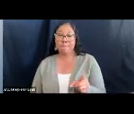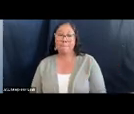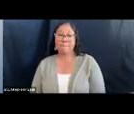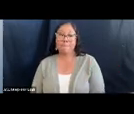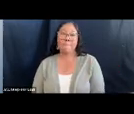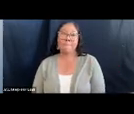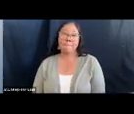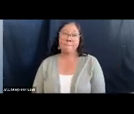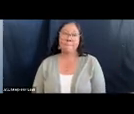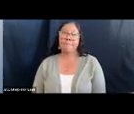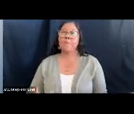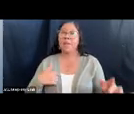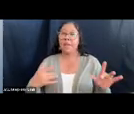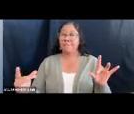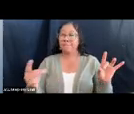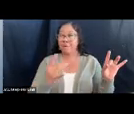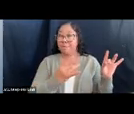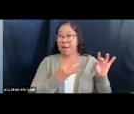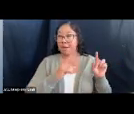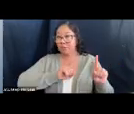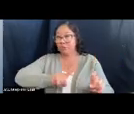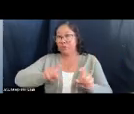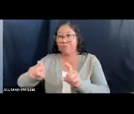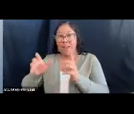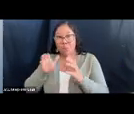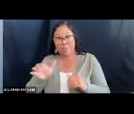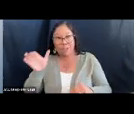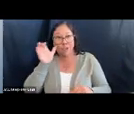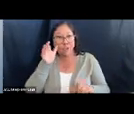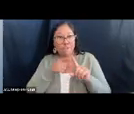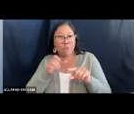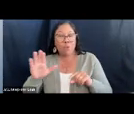So we do have a feedback survey and we do want to hear from you. What was your biggest takeaway from